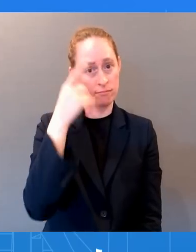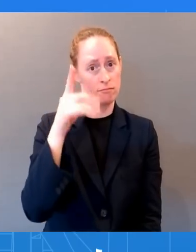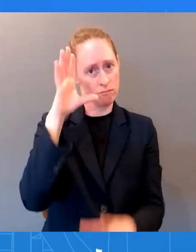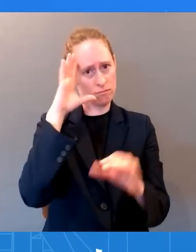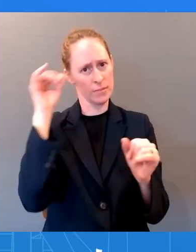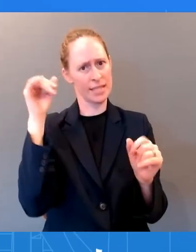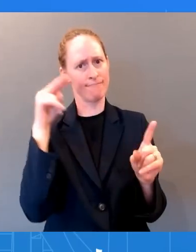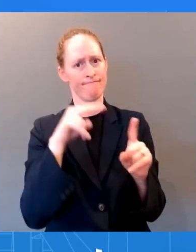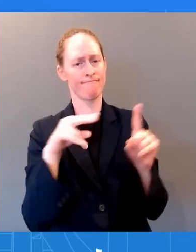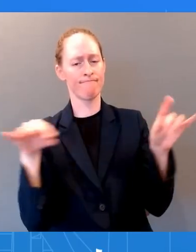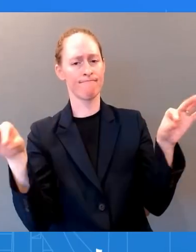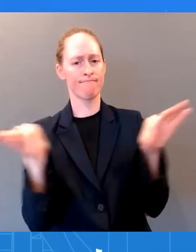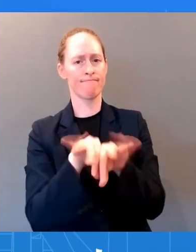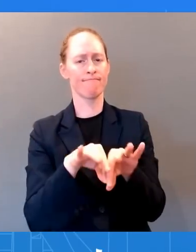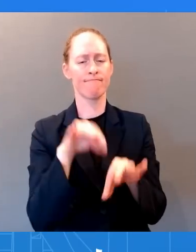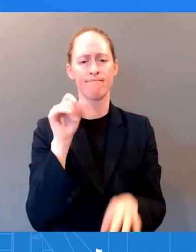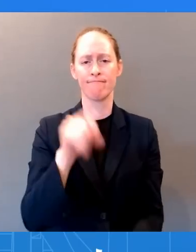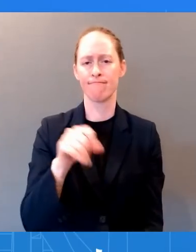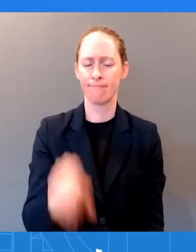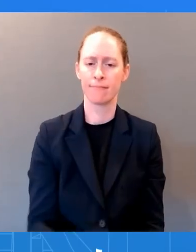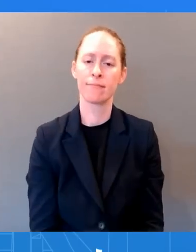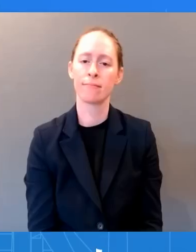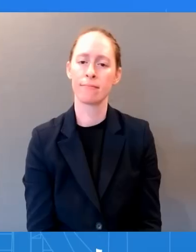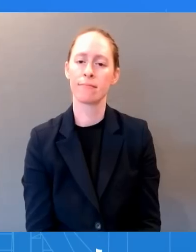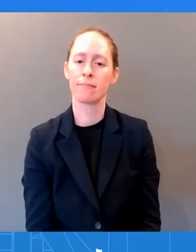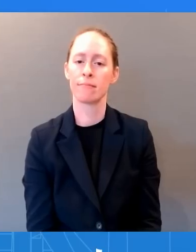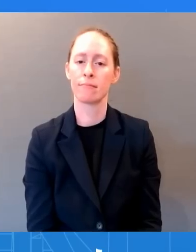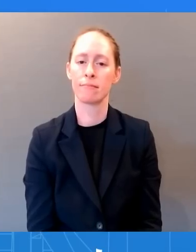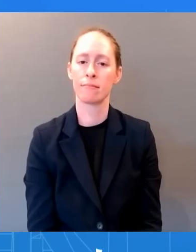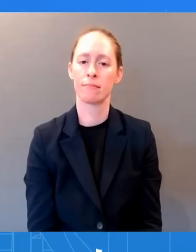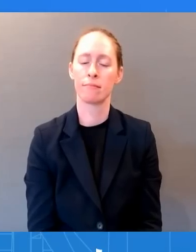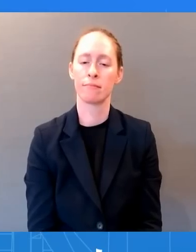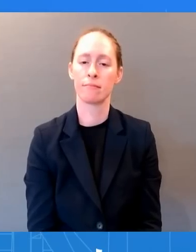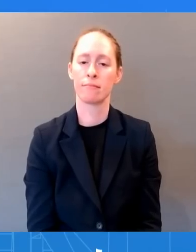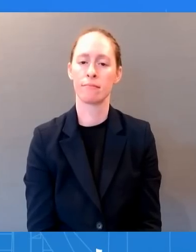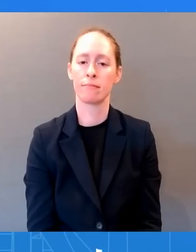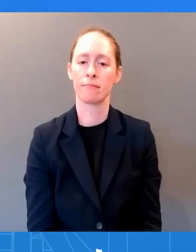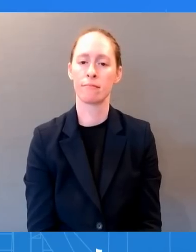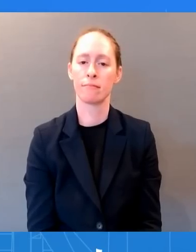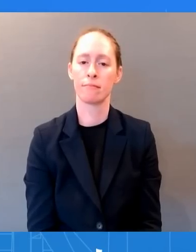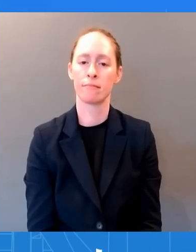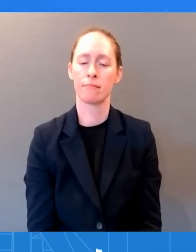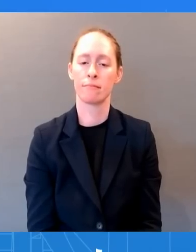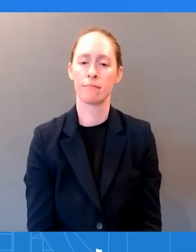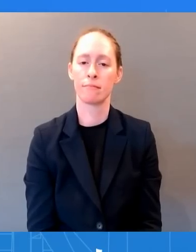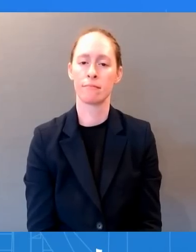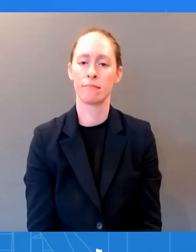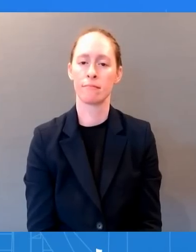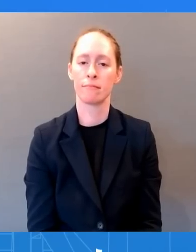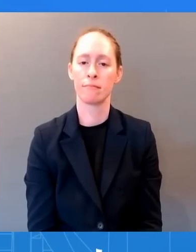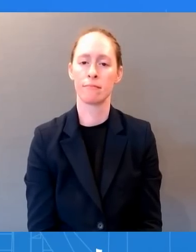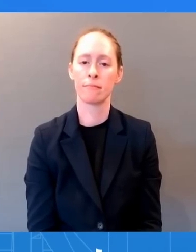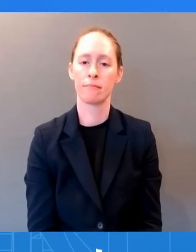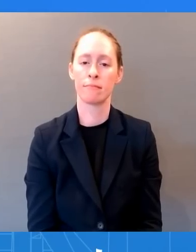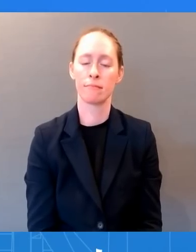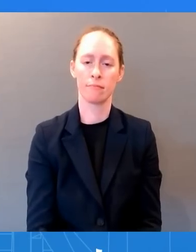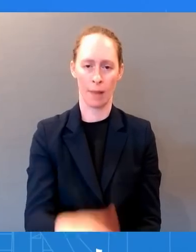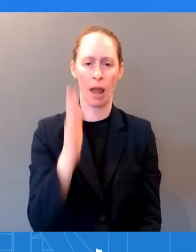and the team here to see what the plan is for the next steps. We don't have anything to share specifically on the legislative component to that.